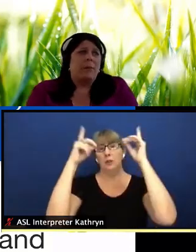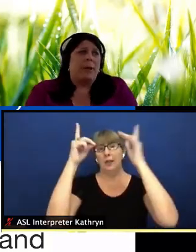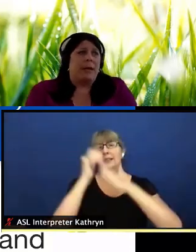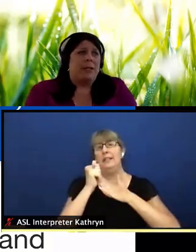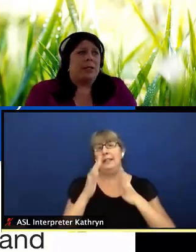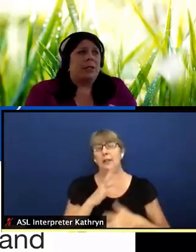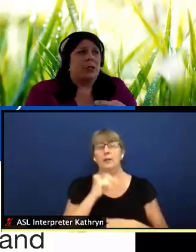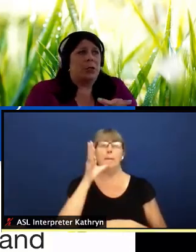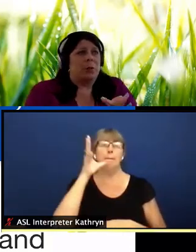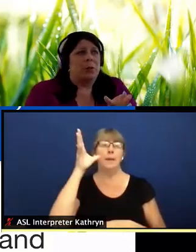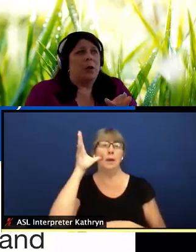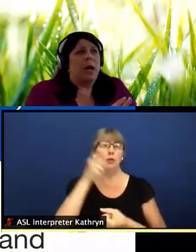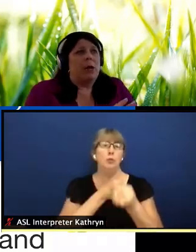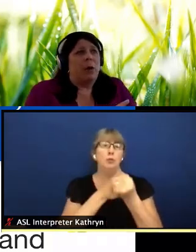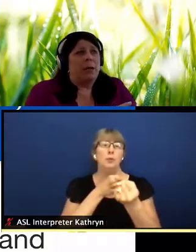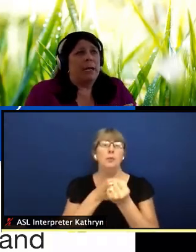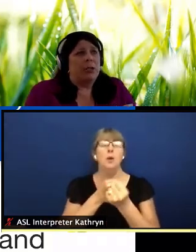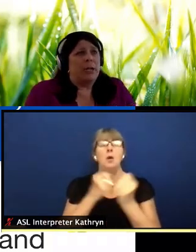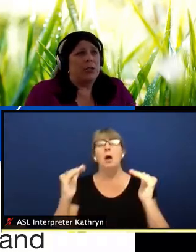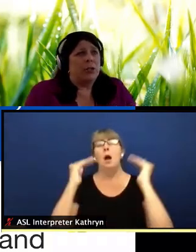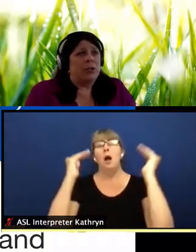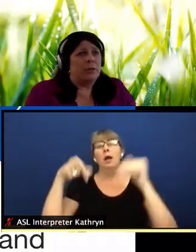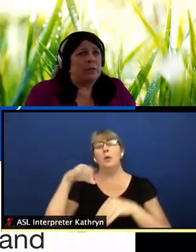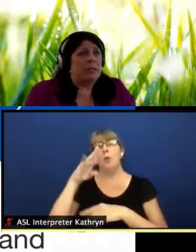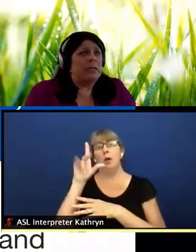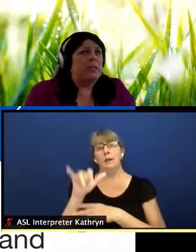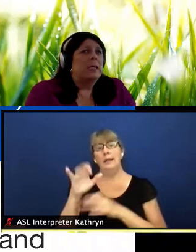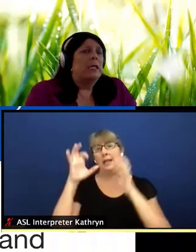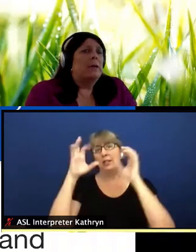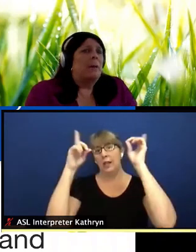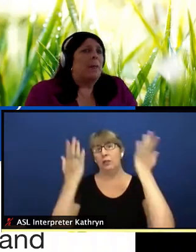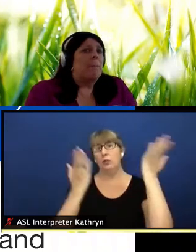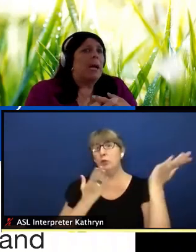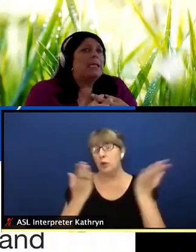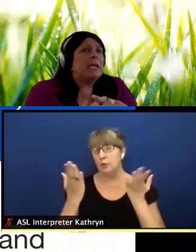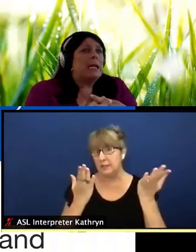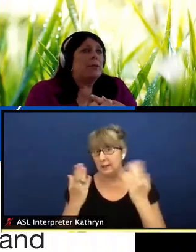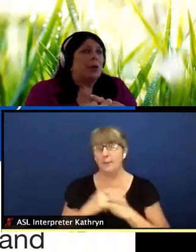and parents to promote high quality educational services? My teams are